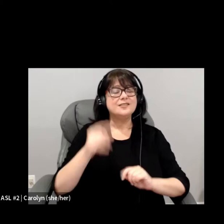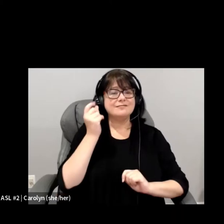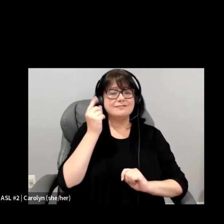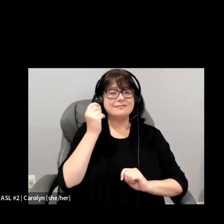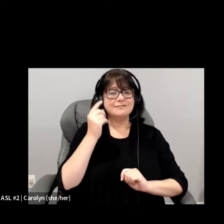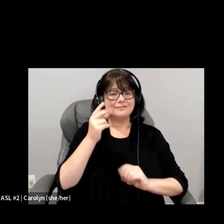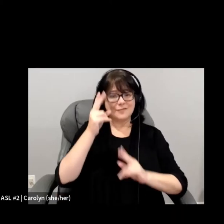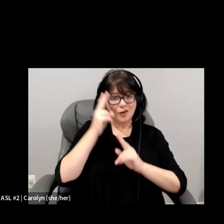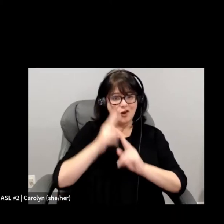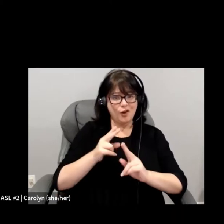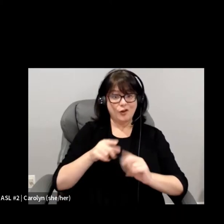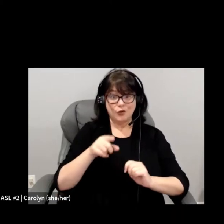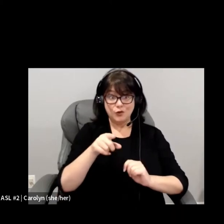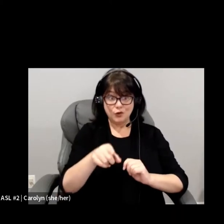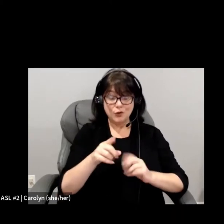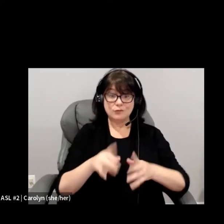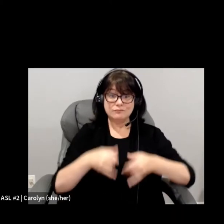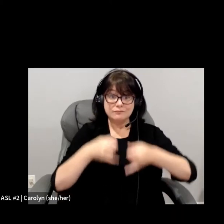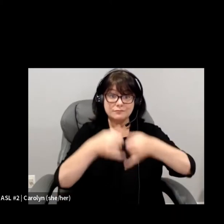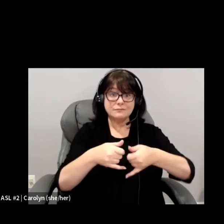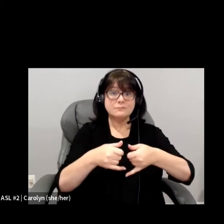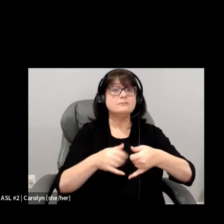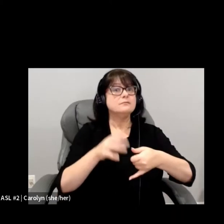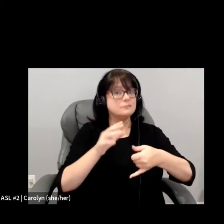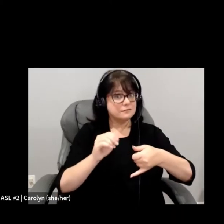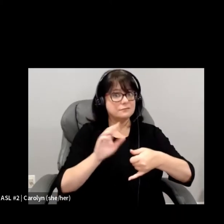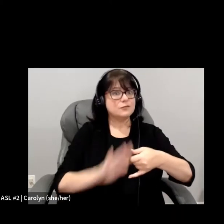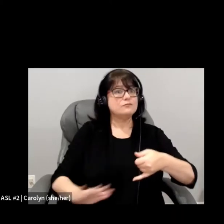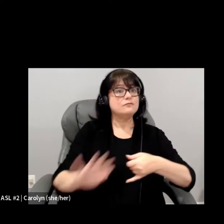DEDICATED FOLKS THAT MAKE UP THE WHOLE ARCH TEAM.